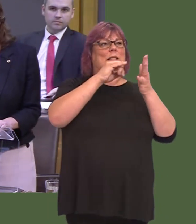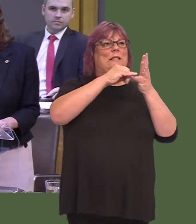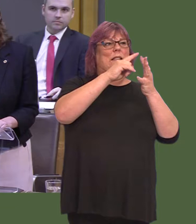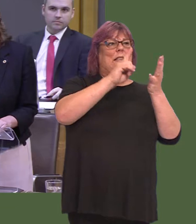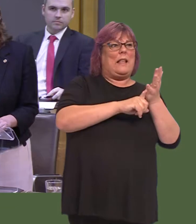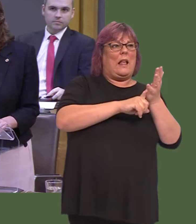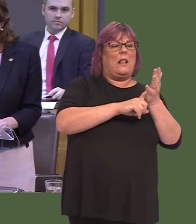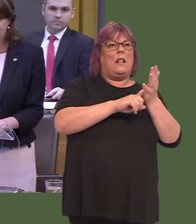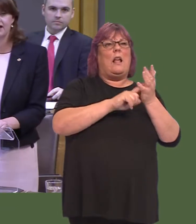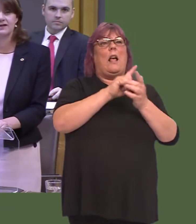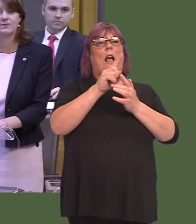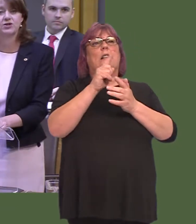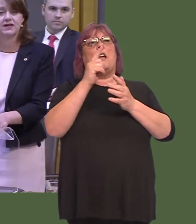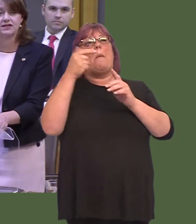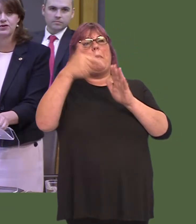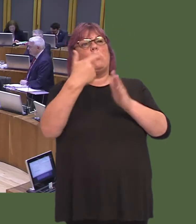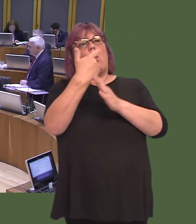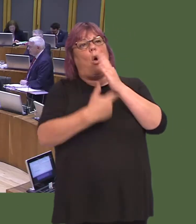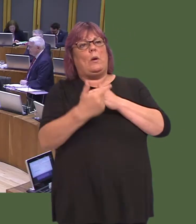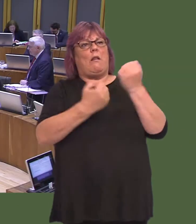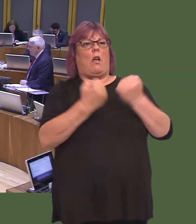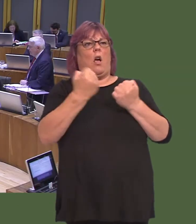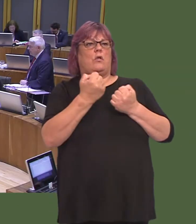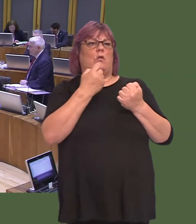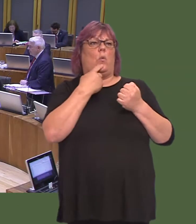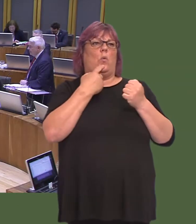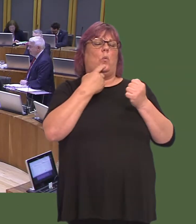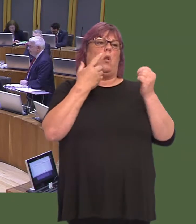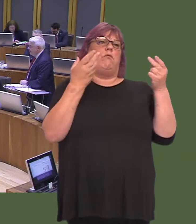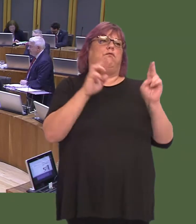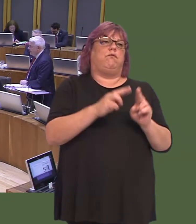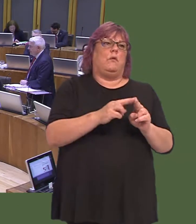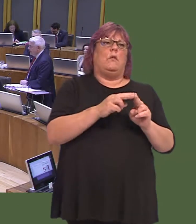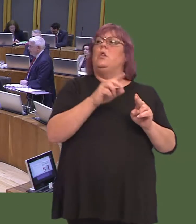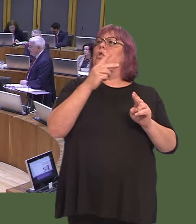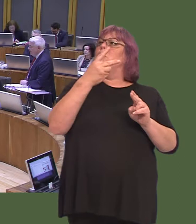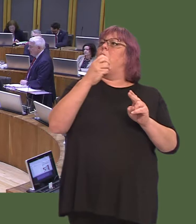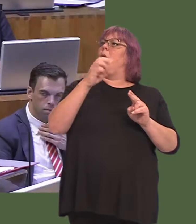vehicles by 2030? Carwyn Jones AM: I think that's too early; I don't think the technology's ready.